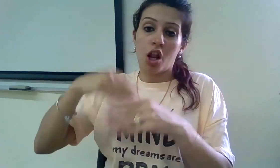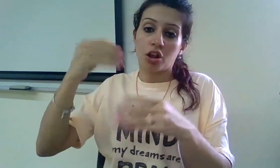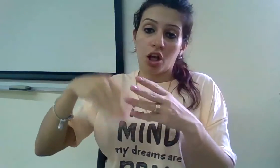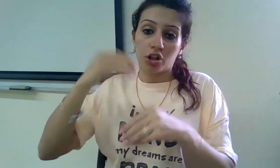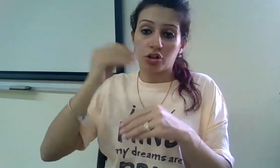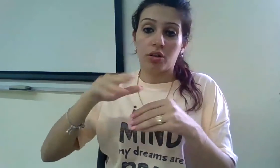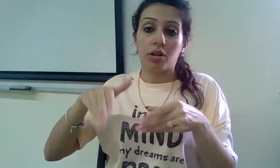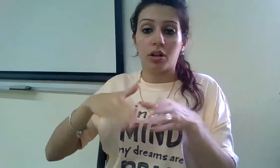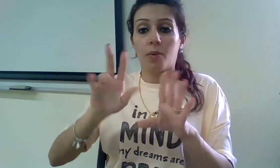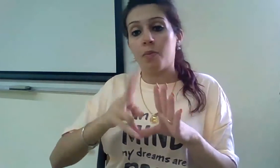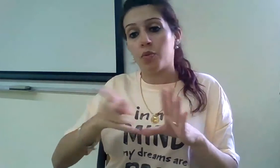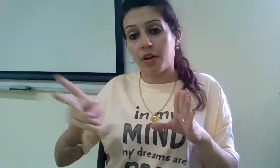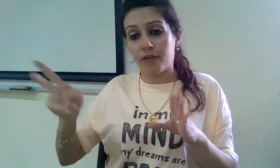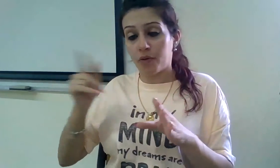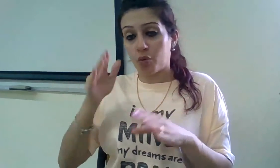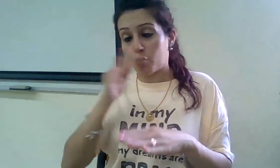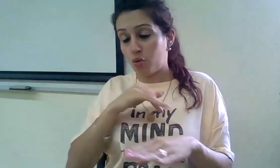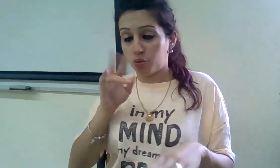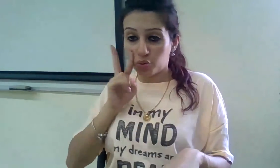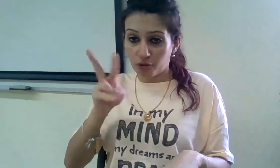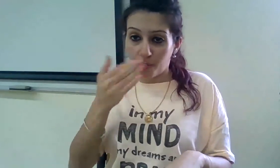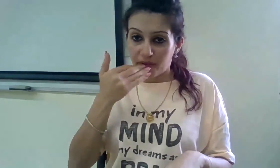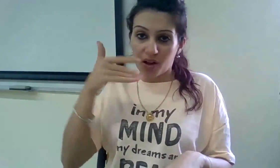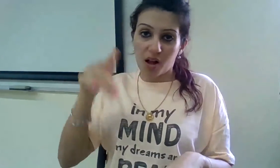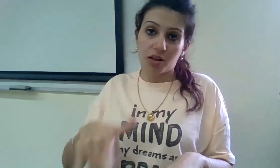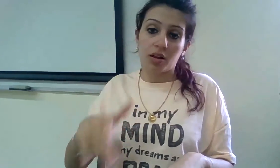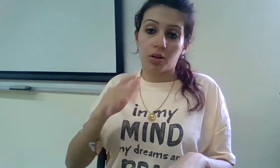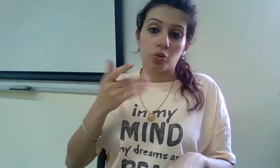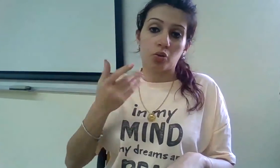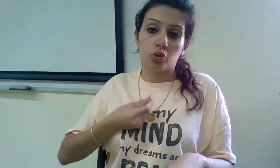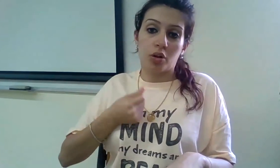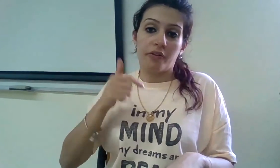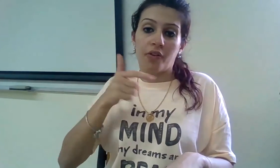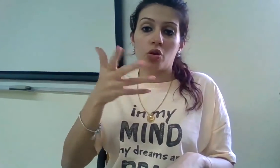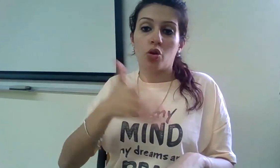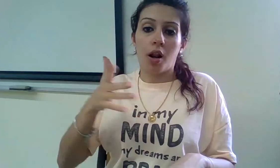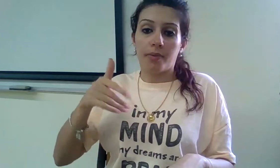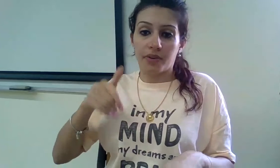if you don't have resources, you can still engage with the parents very nicely. Even if there is no Internet connection,